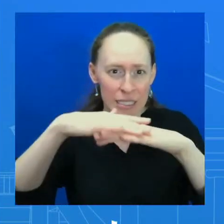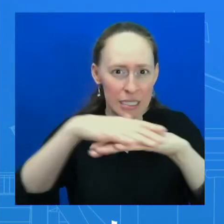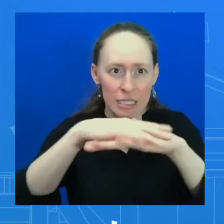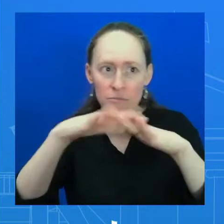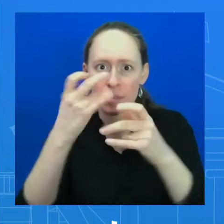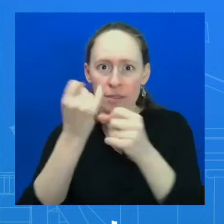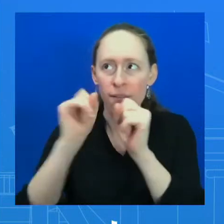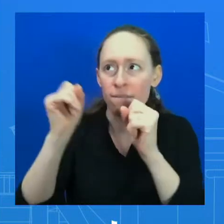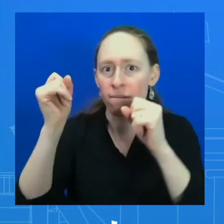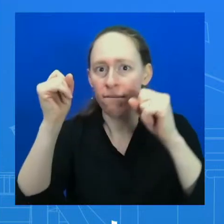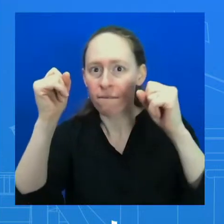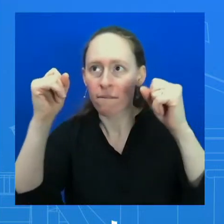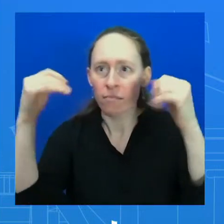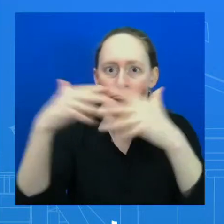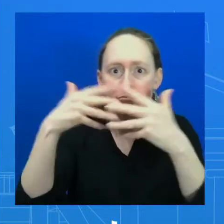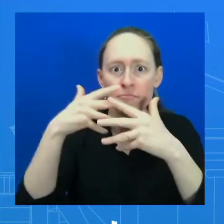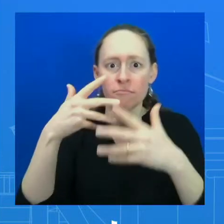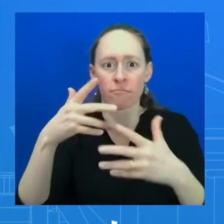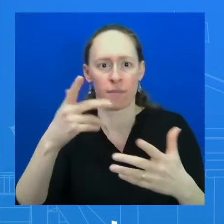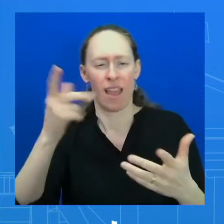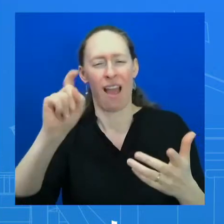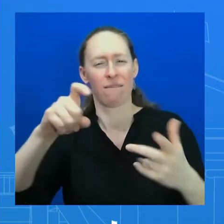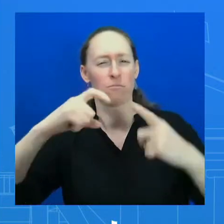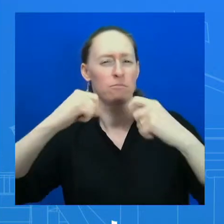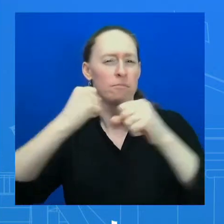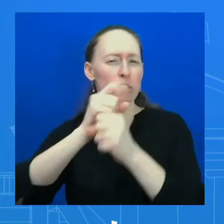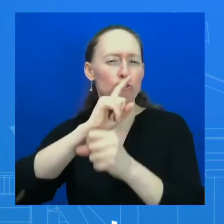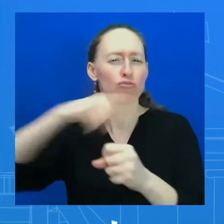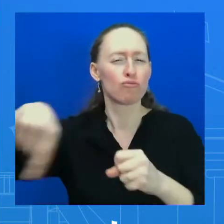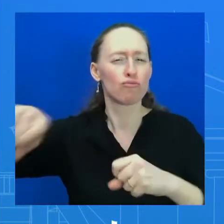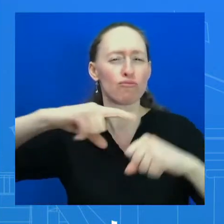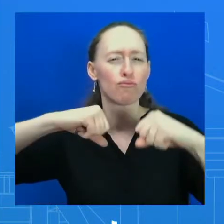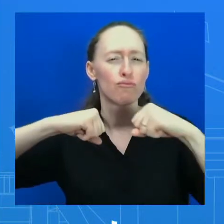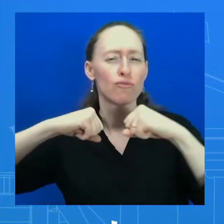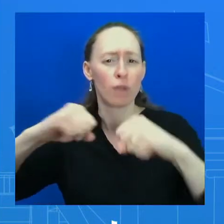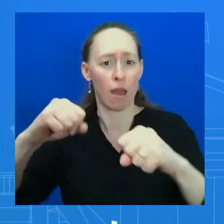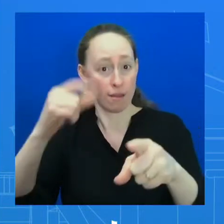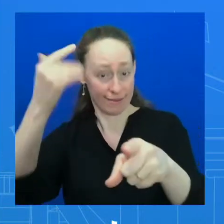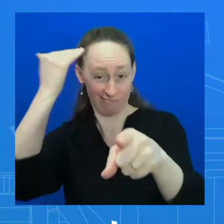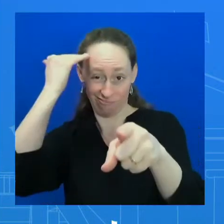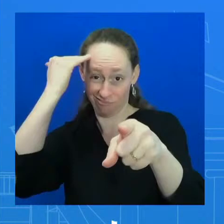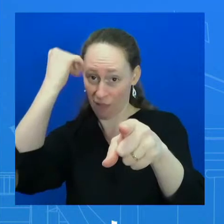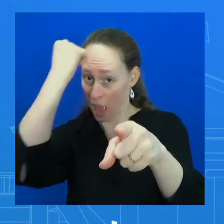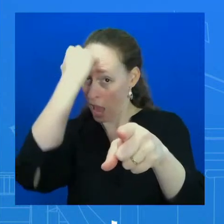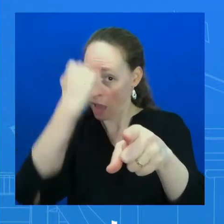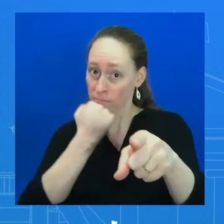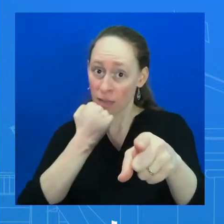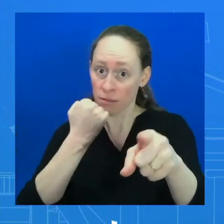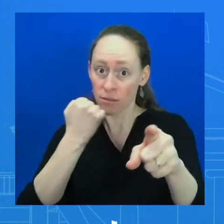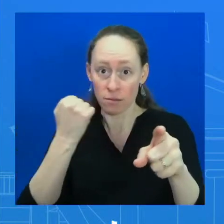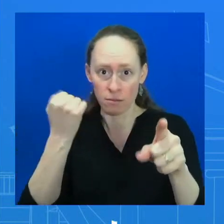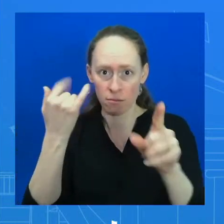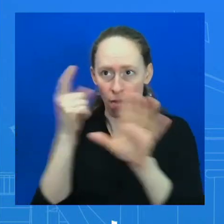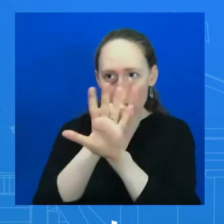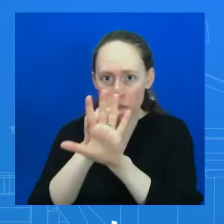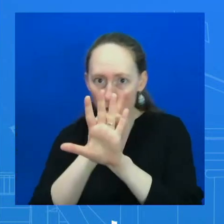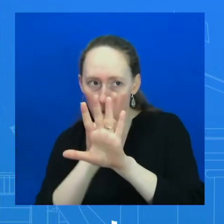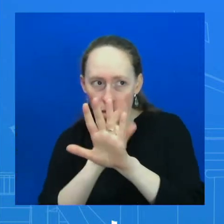We know that there are Hamas operators there in Rafah. And so, we want to make sure that Israel is able to,